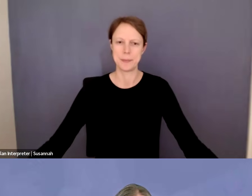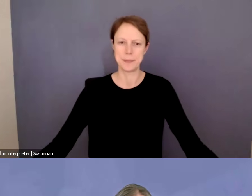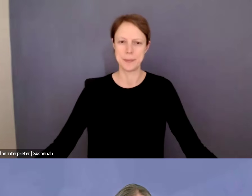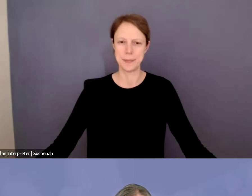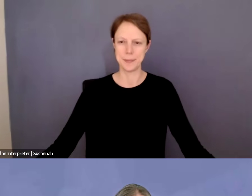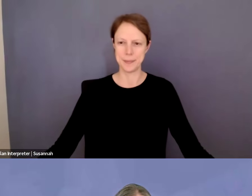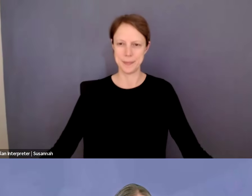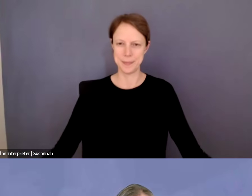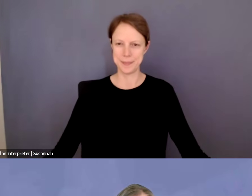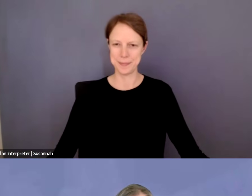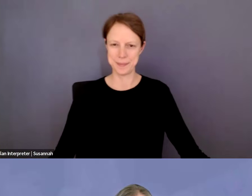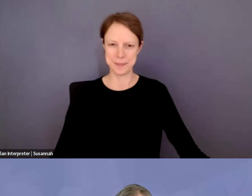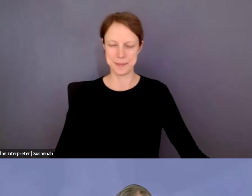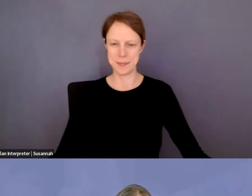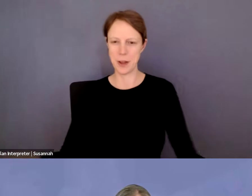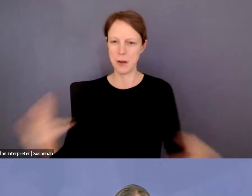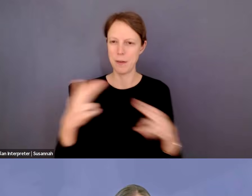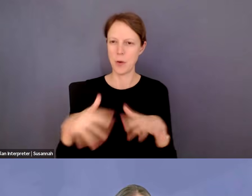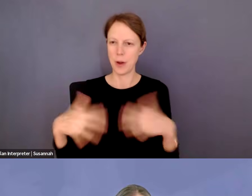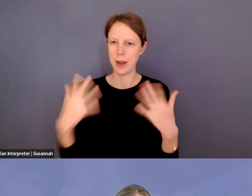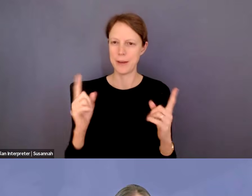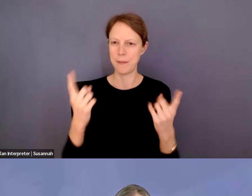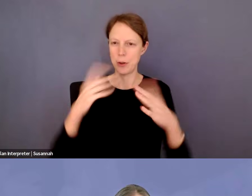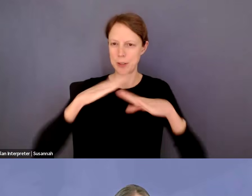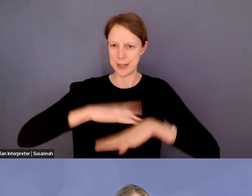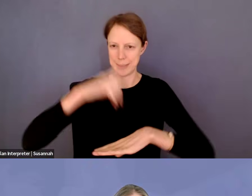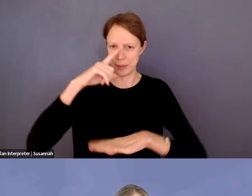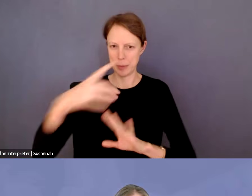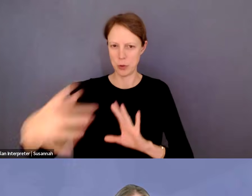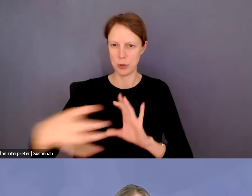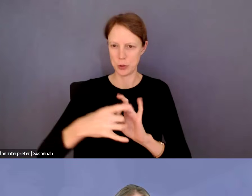our incredible panel I just wanted to start with a little bit of housekeeping. So we're